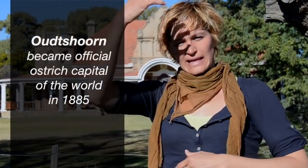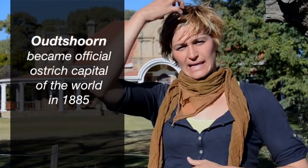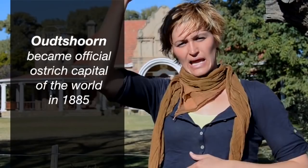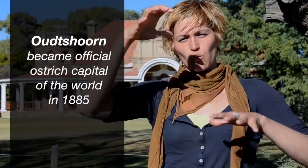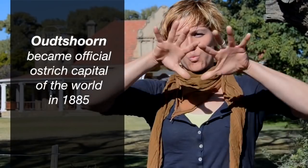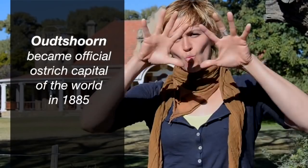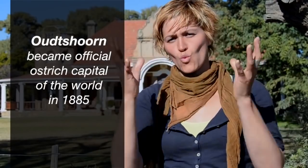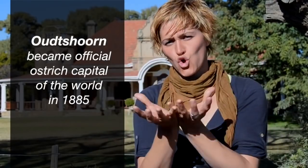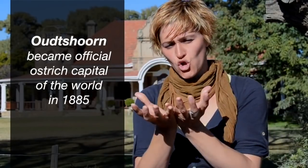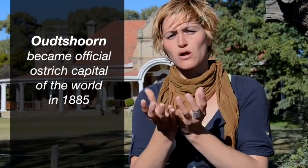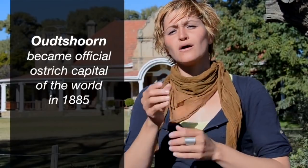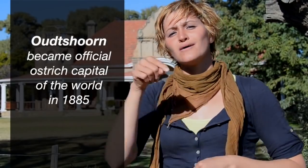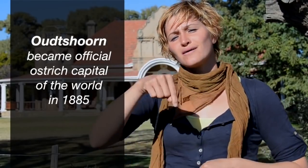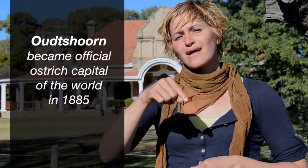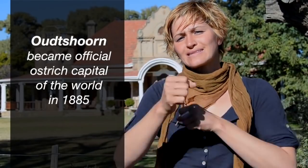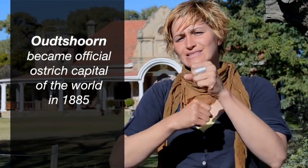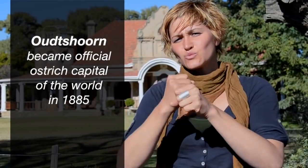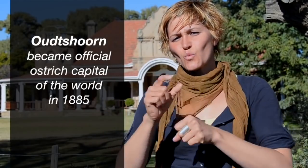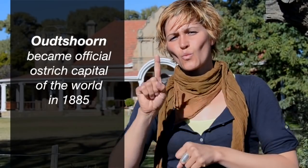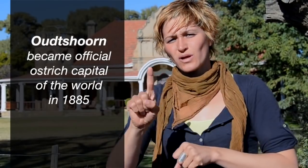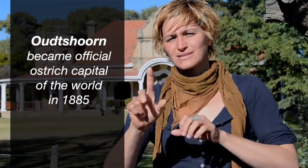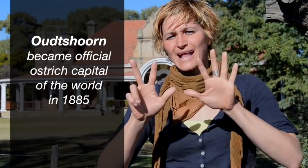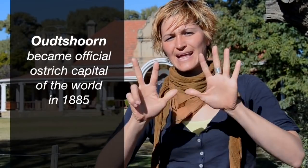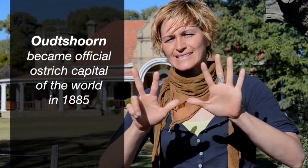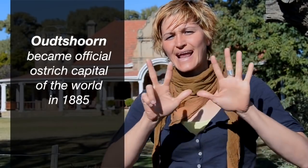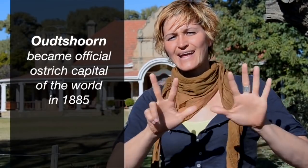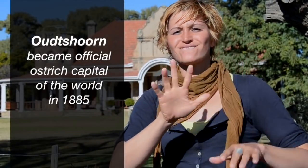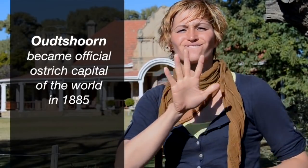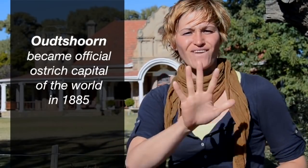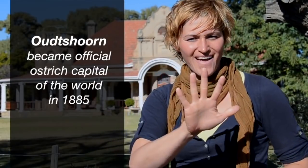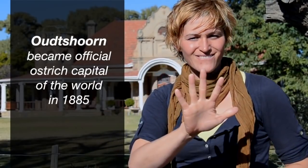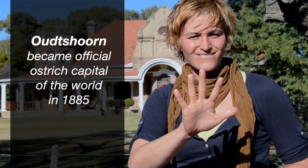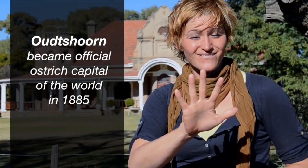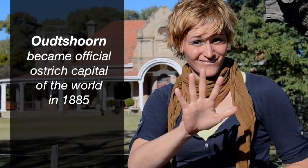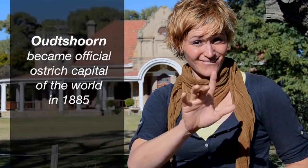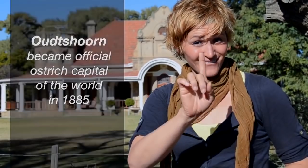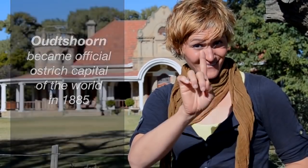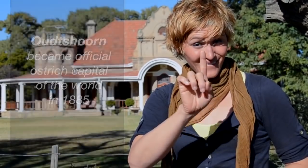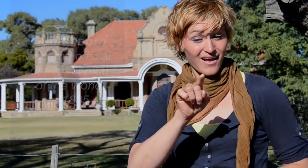In 1885, Oudtshoorn became the official ostrich capital